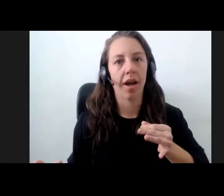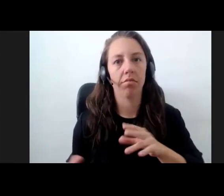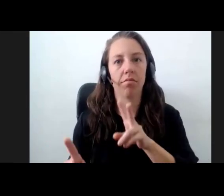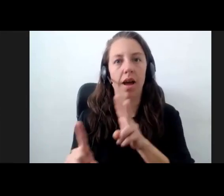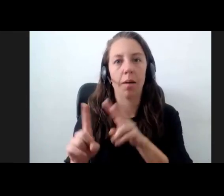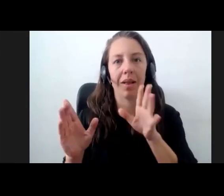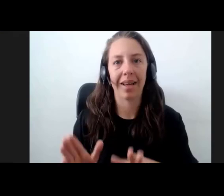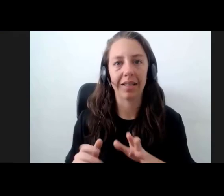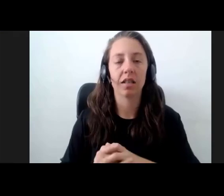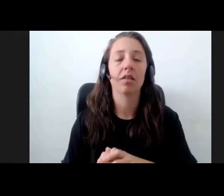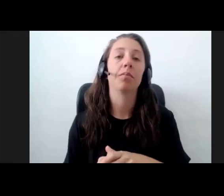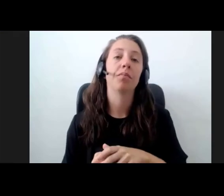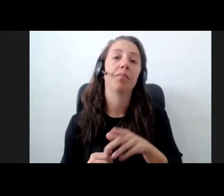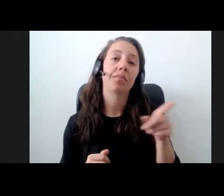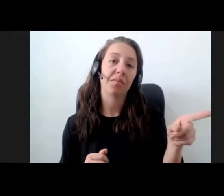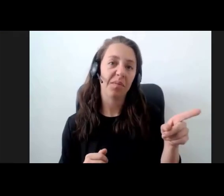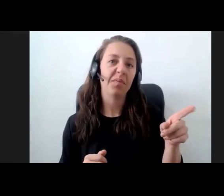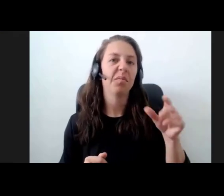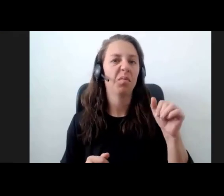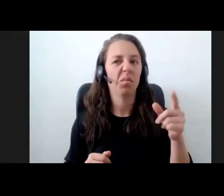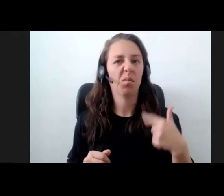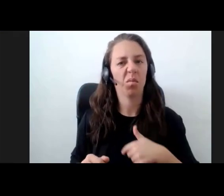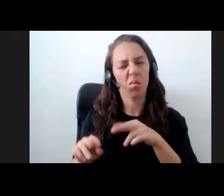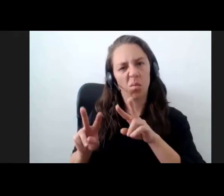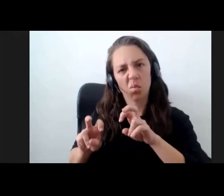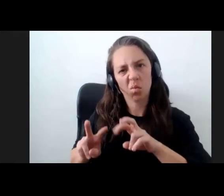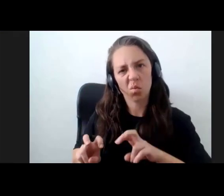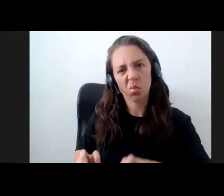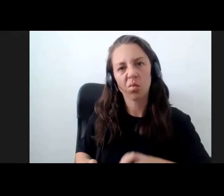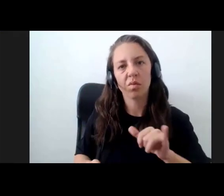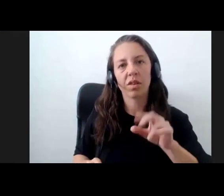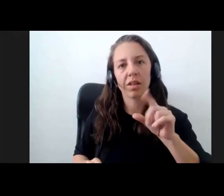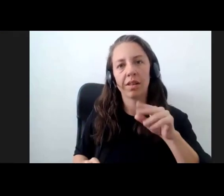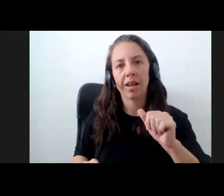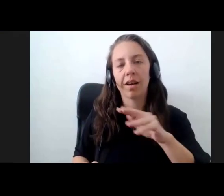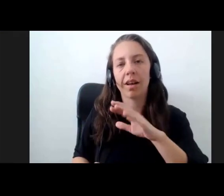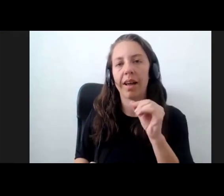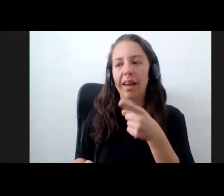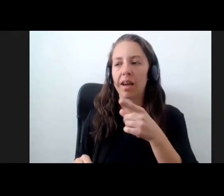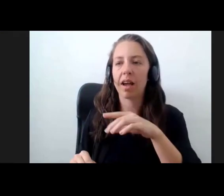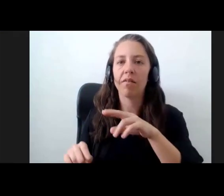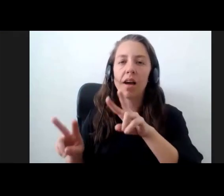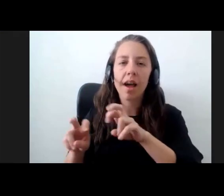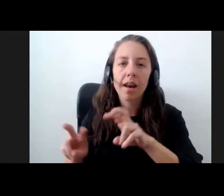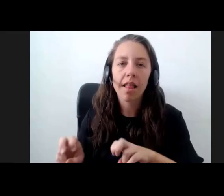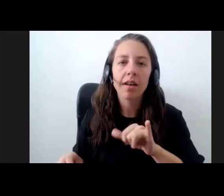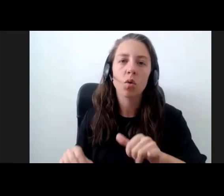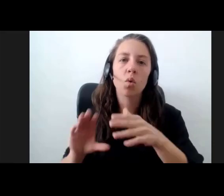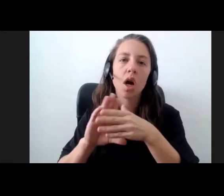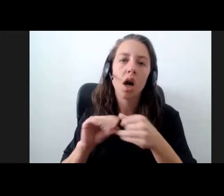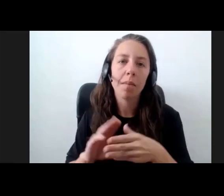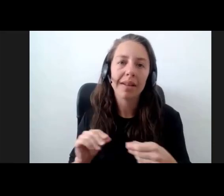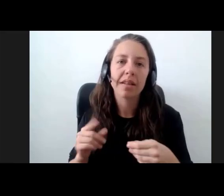took a close look at the data and analyze comments that the NIH had been receiving. These data showed that a small number of institutions